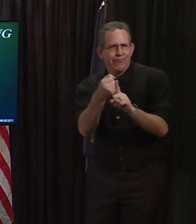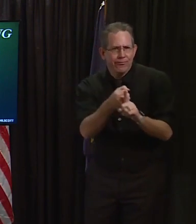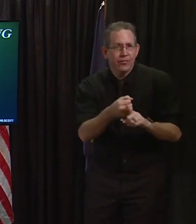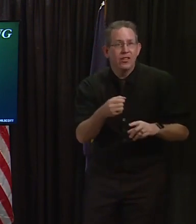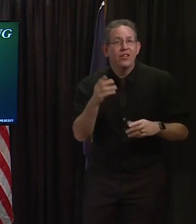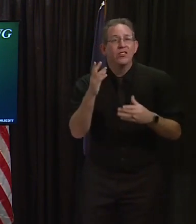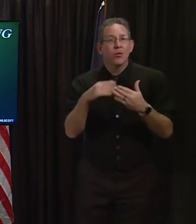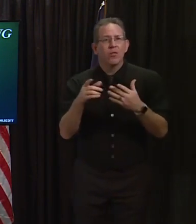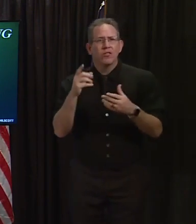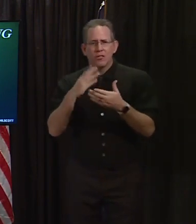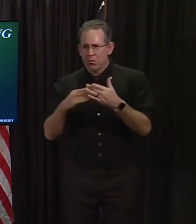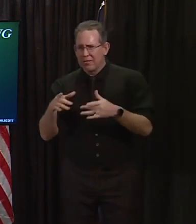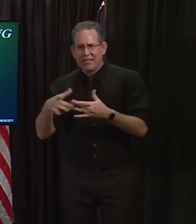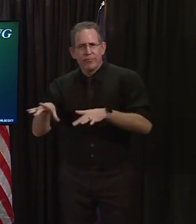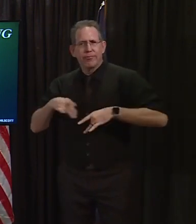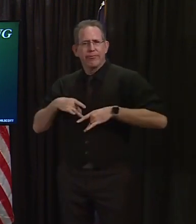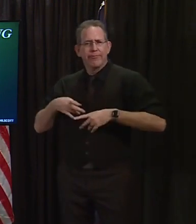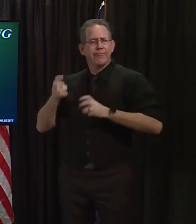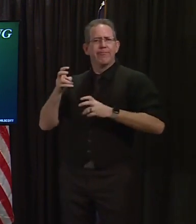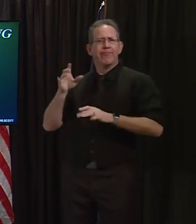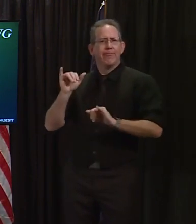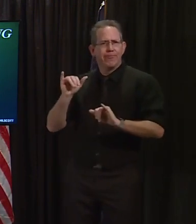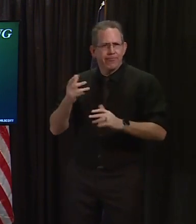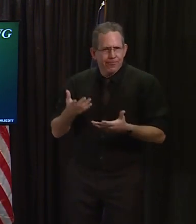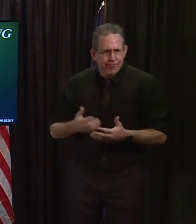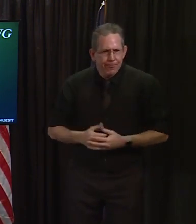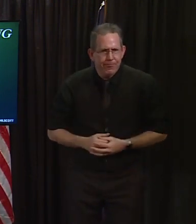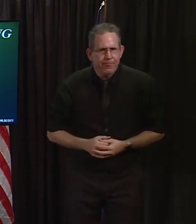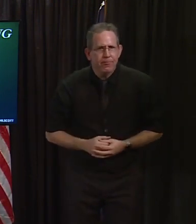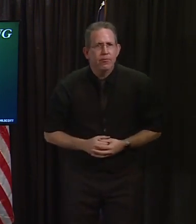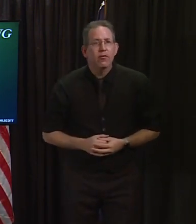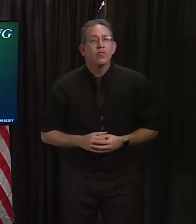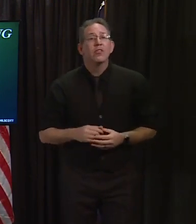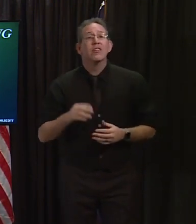So as a reminder, all those above six months of age are able to get a flu